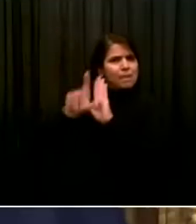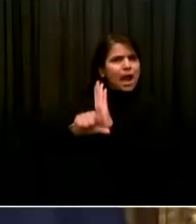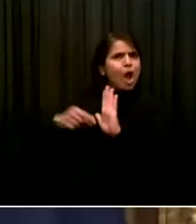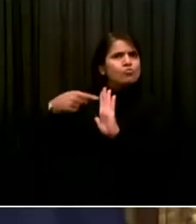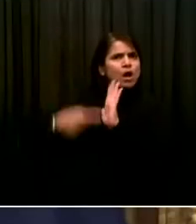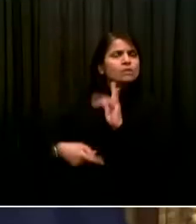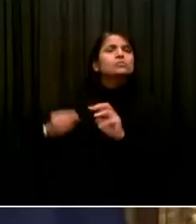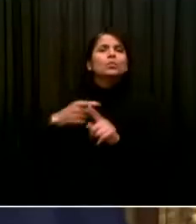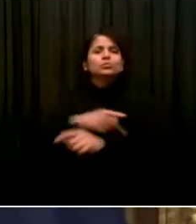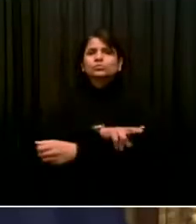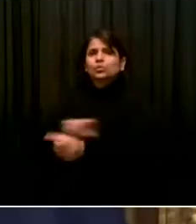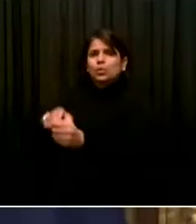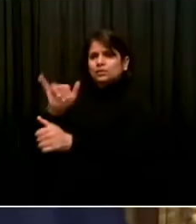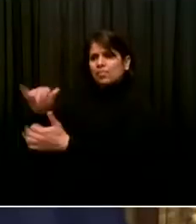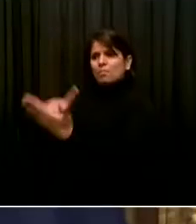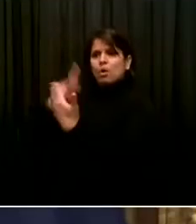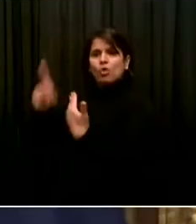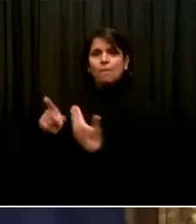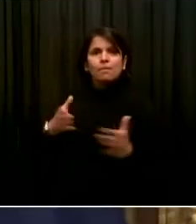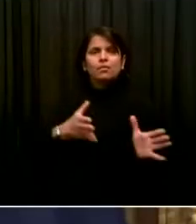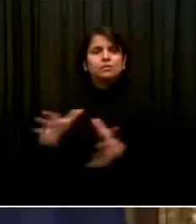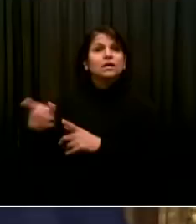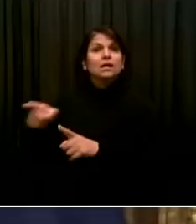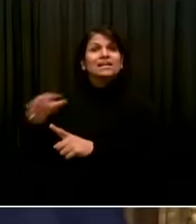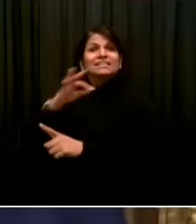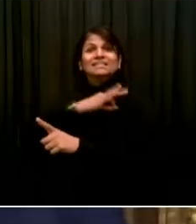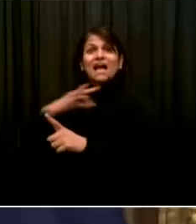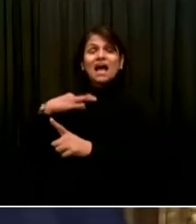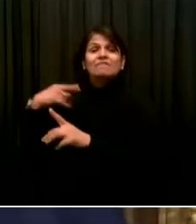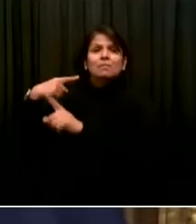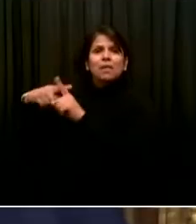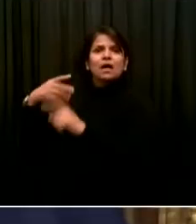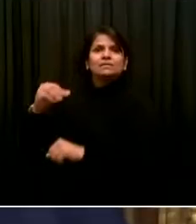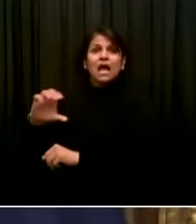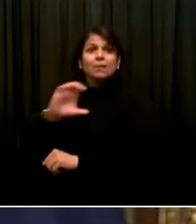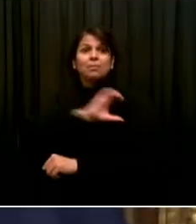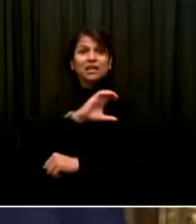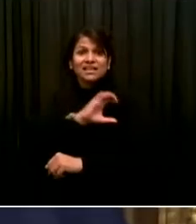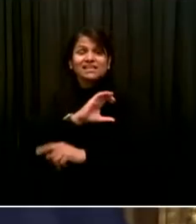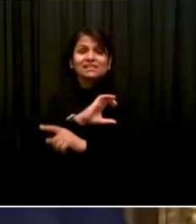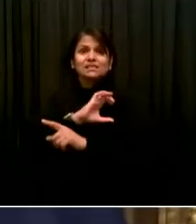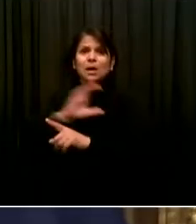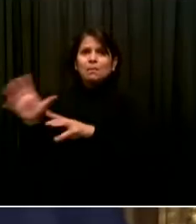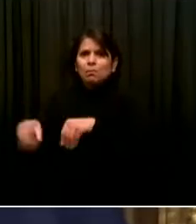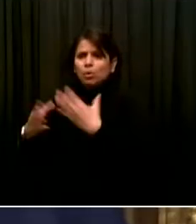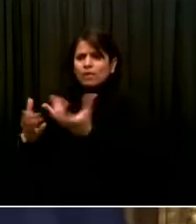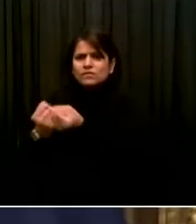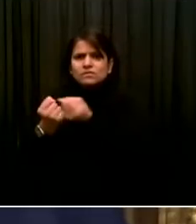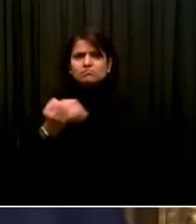BEHAVIORAL ISSUES. THESE PROGRAMS BRING TOGETHER HOSPITAL STAFF AND LAW ENFORCEMENT AND COMMUNITY